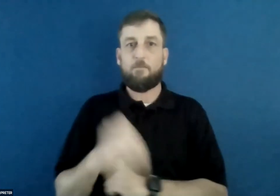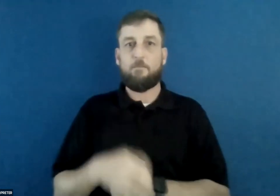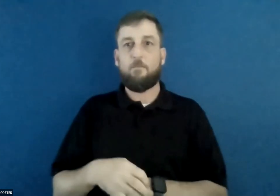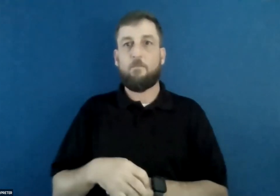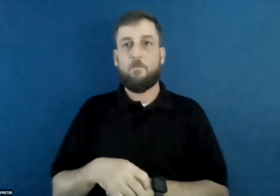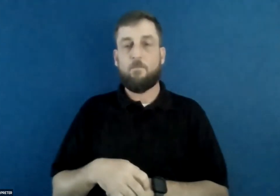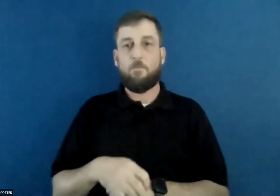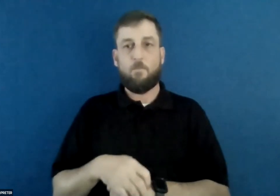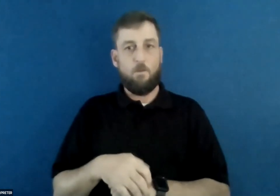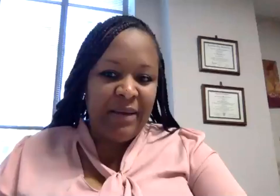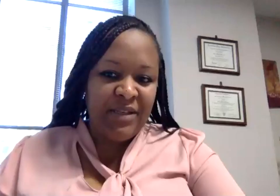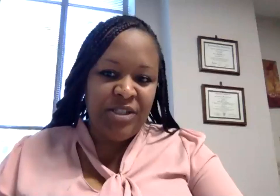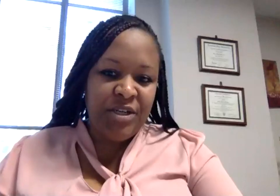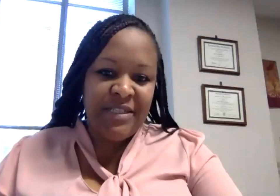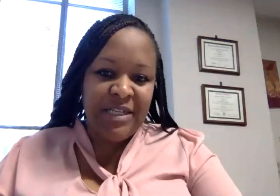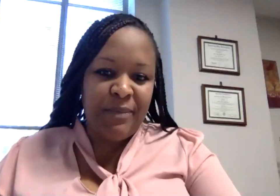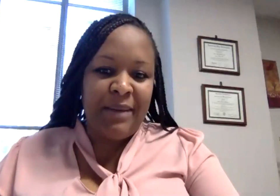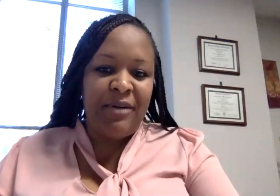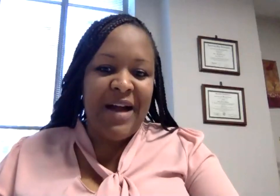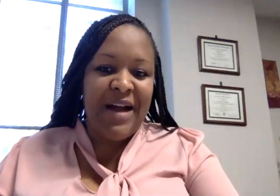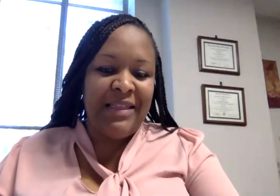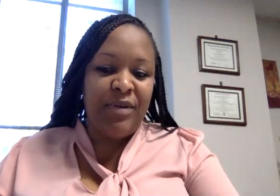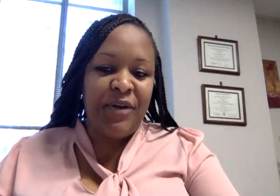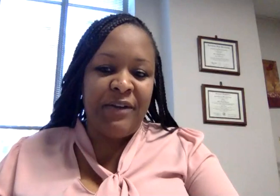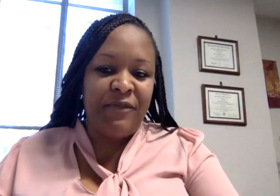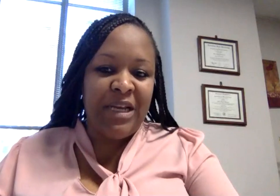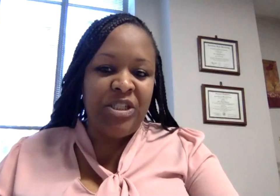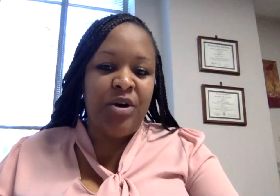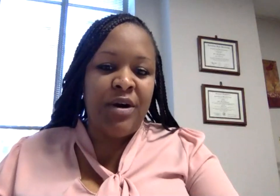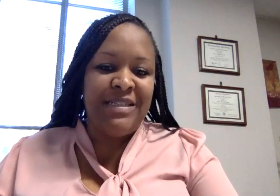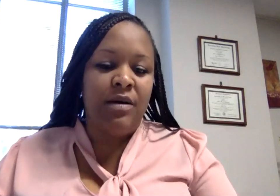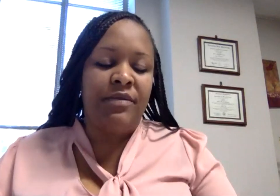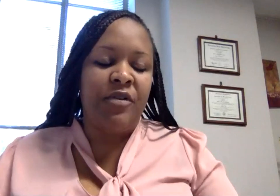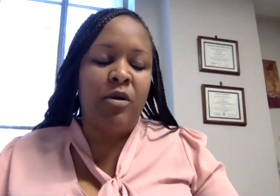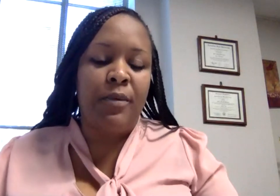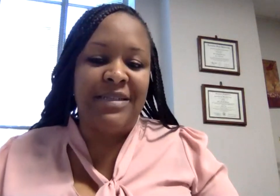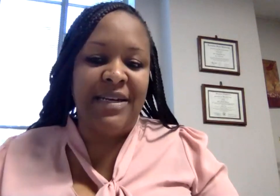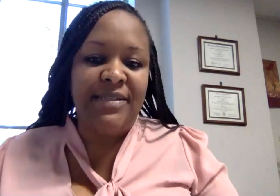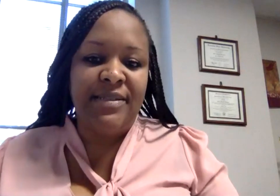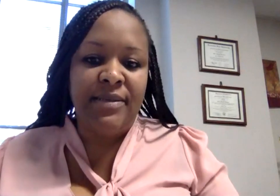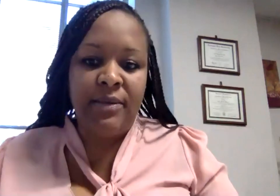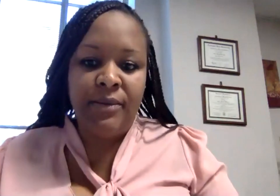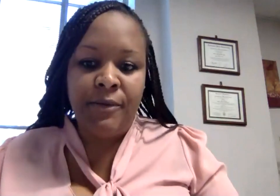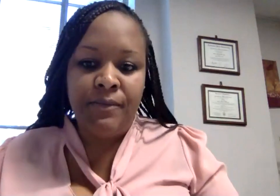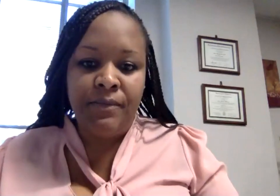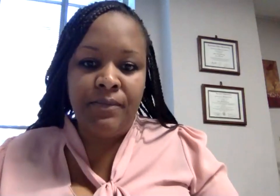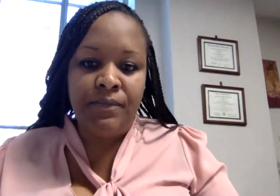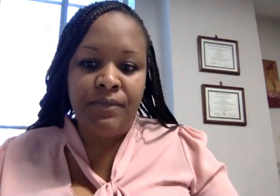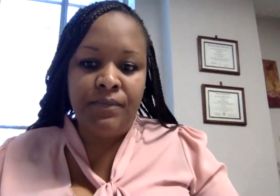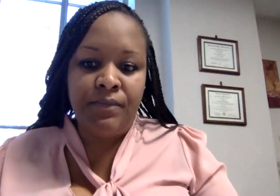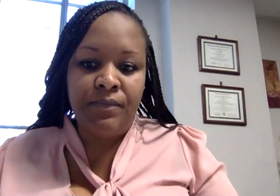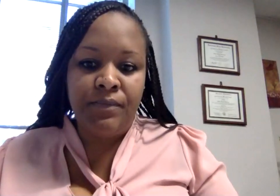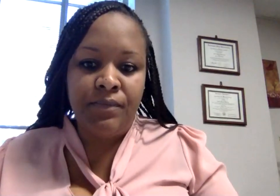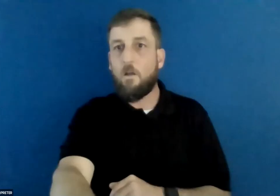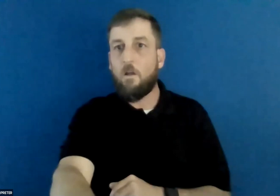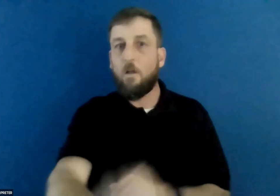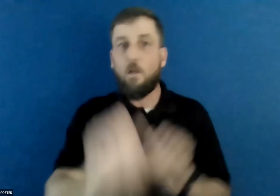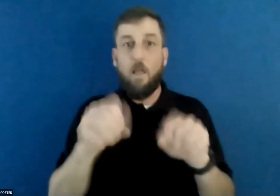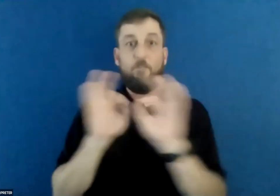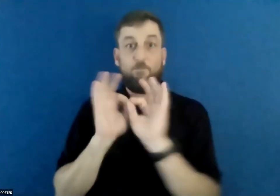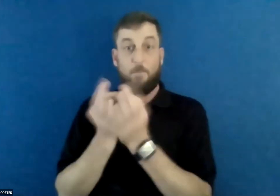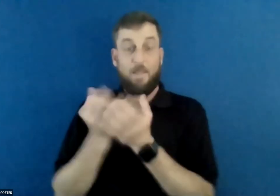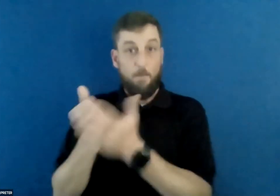Can families helping families refer families to your center by providing them with your information, or is there a referral process.